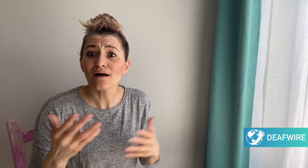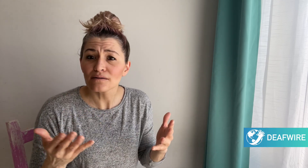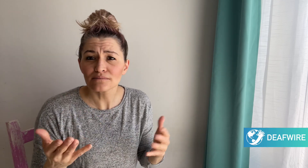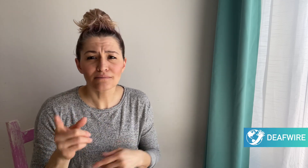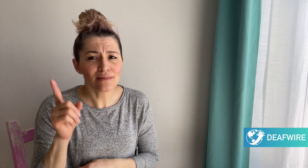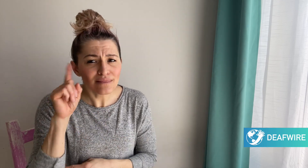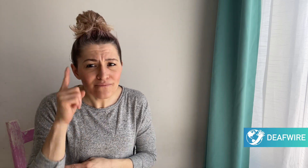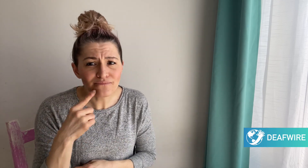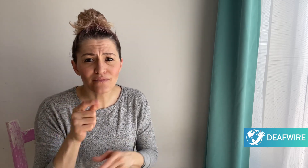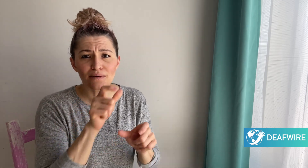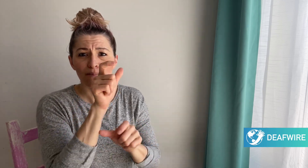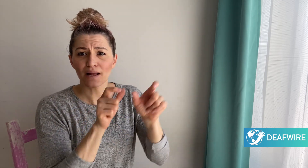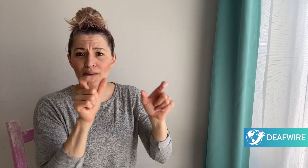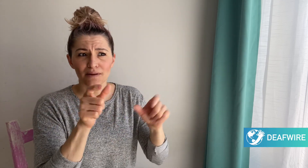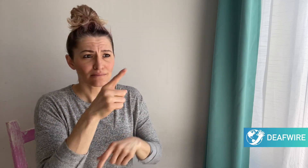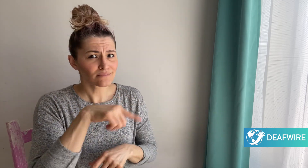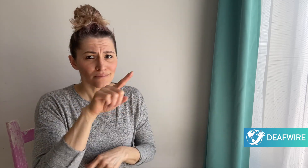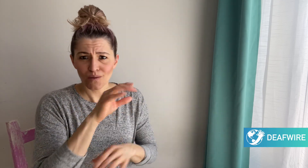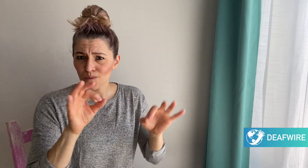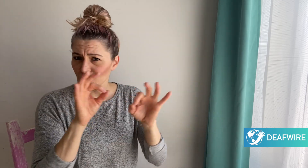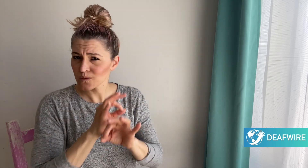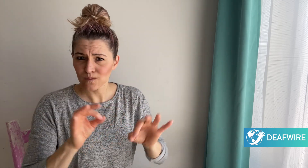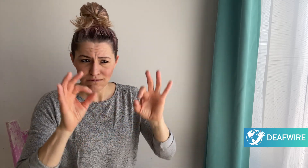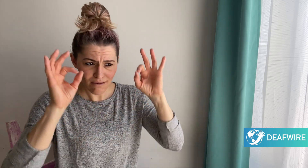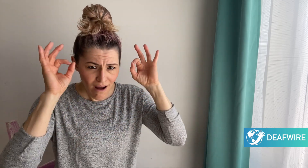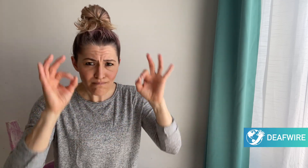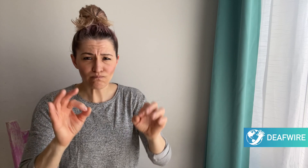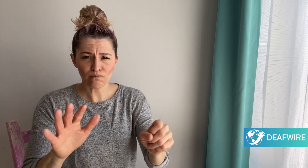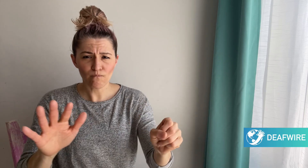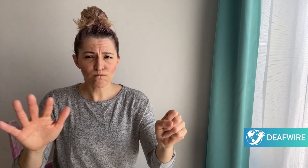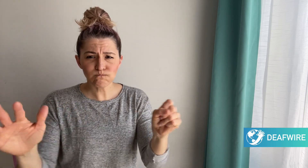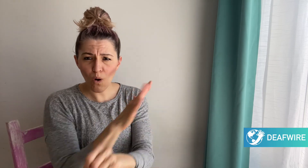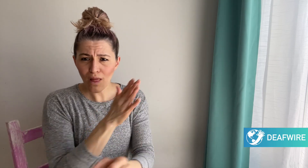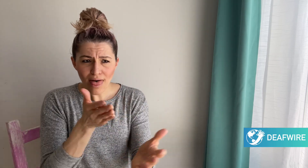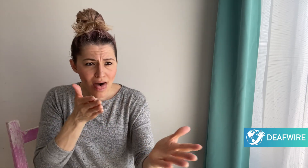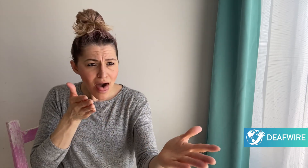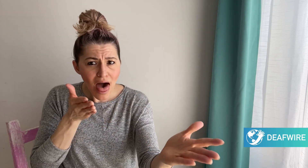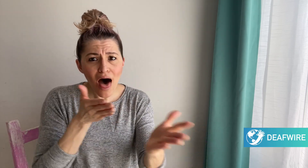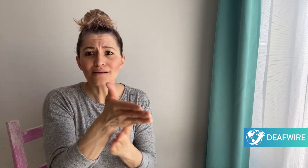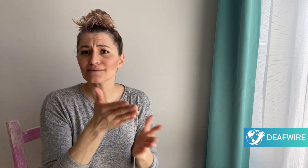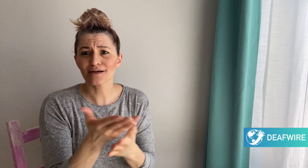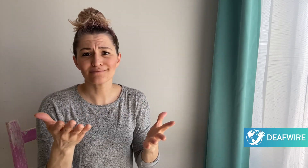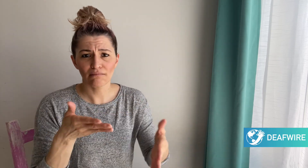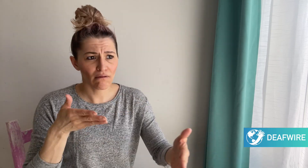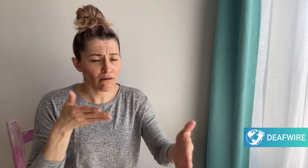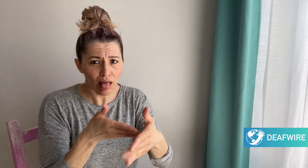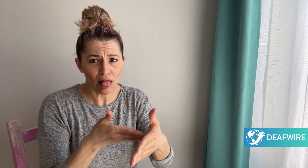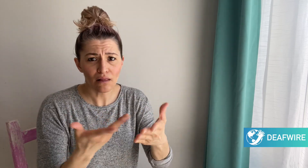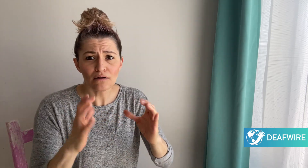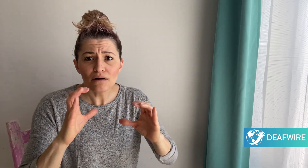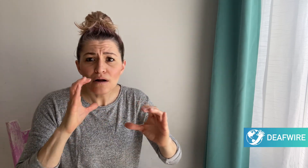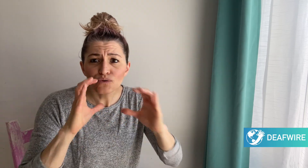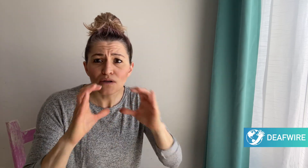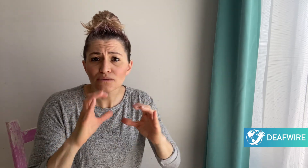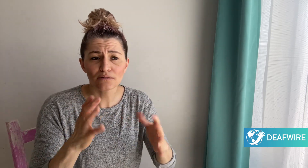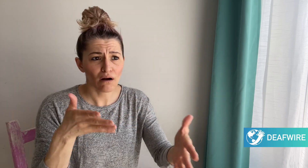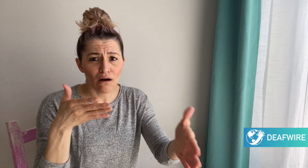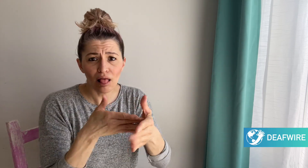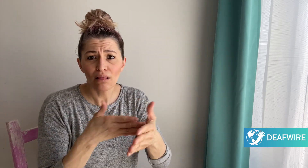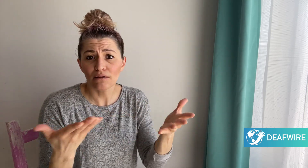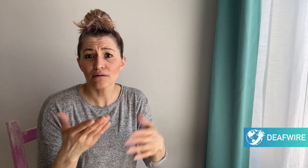and this is because Deaf people do not receive full access